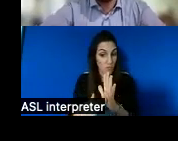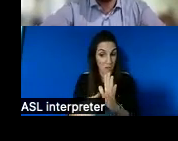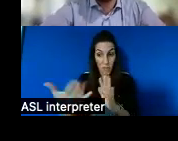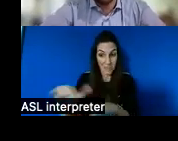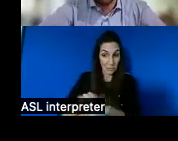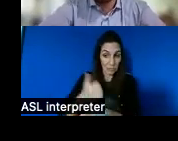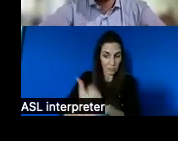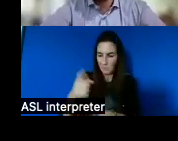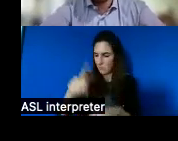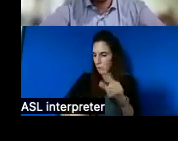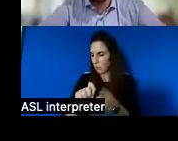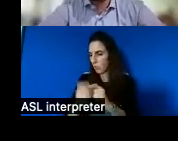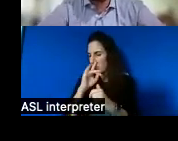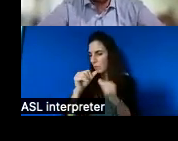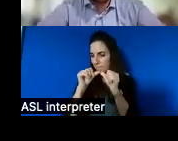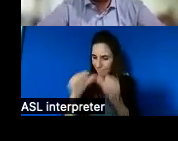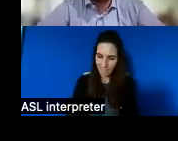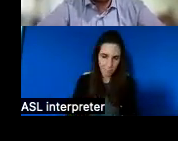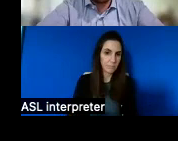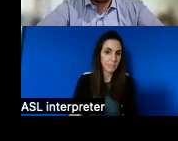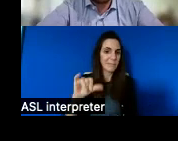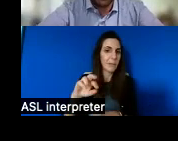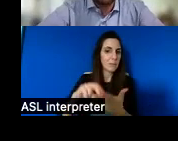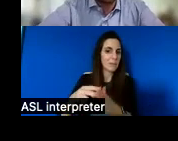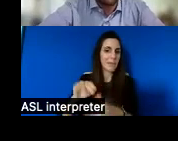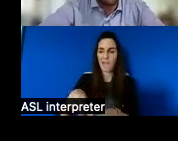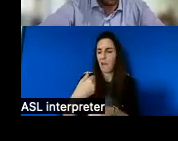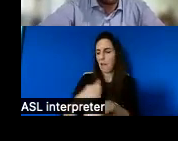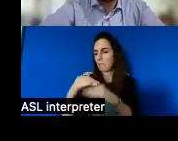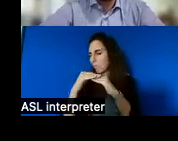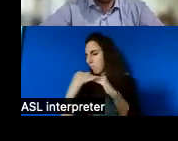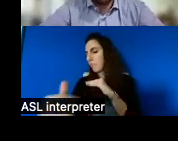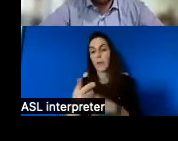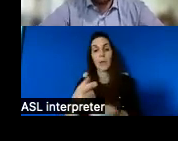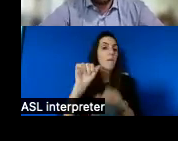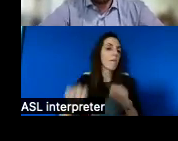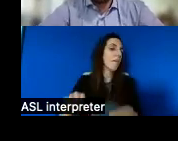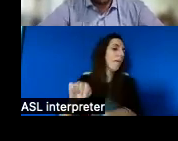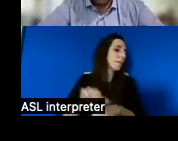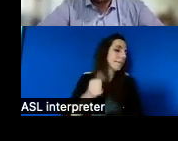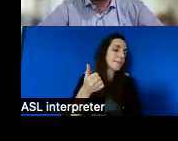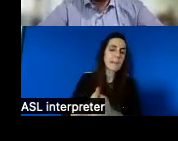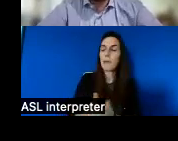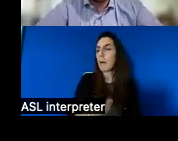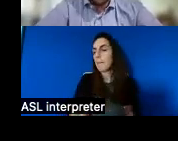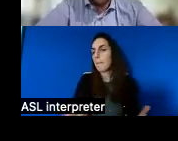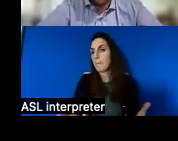what you set up is going to be locked in place now you can set up the ability to have certain aspects